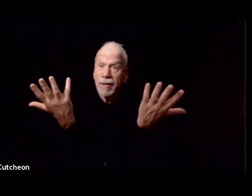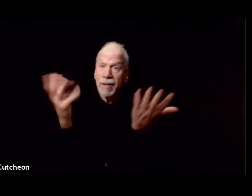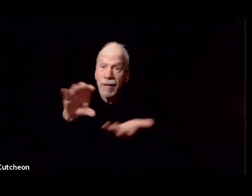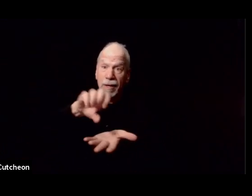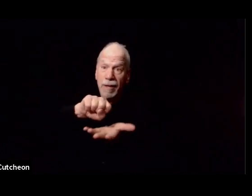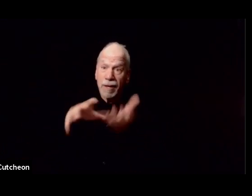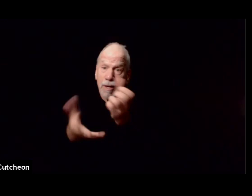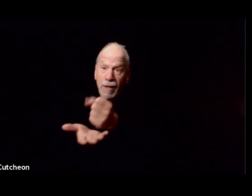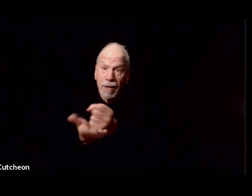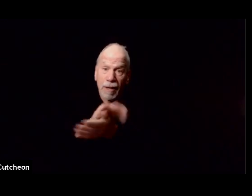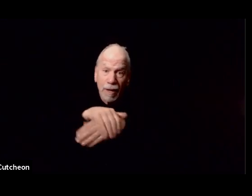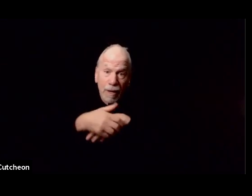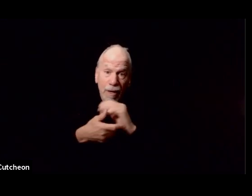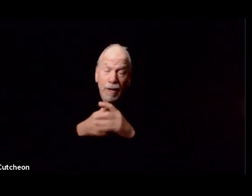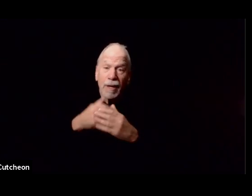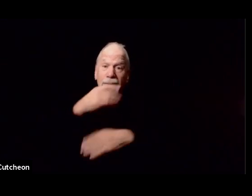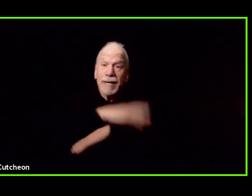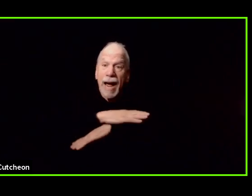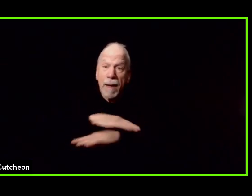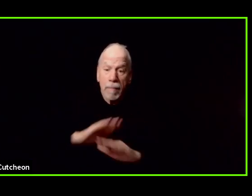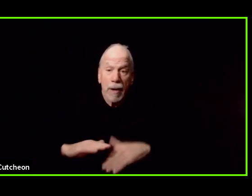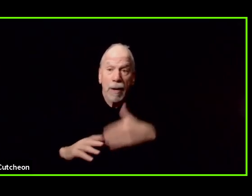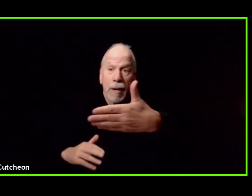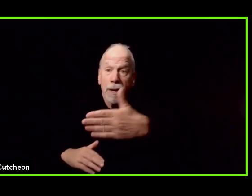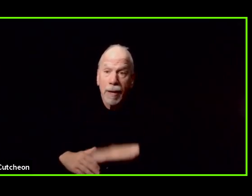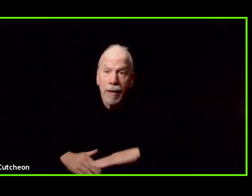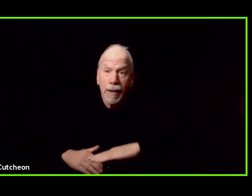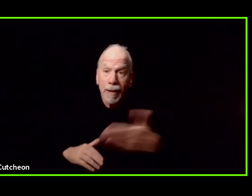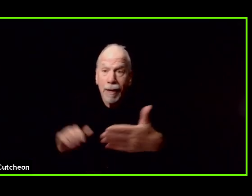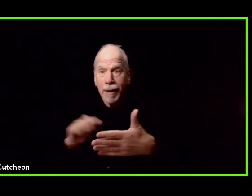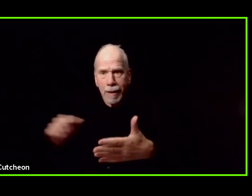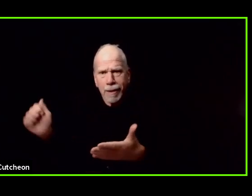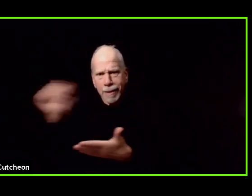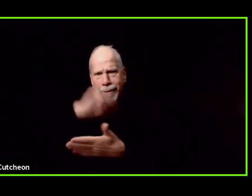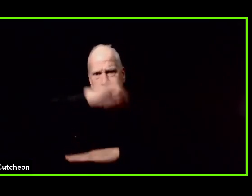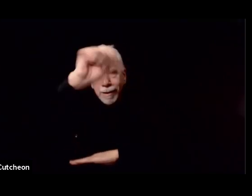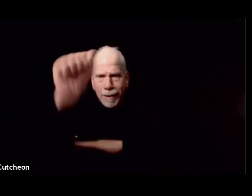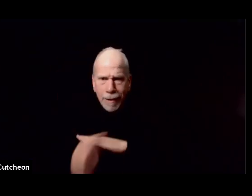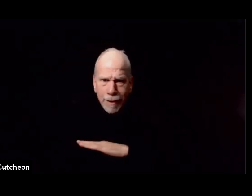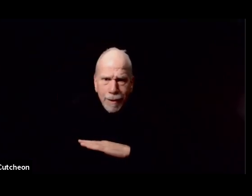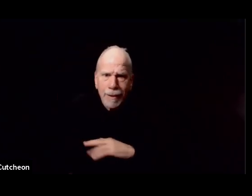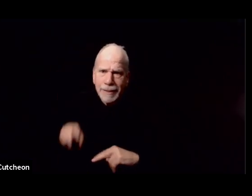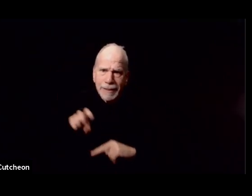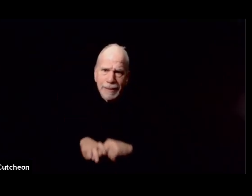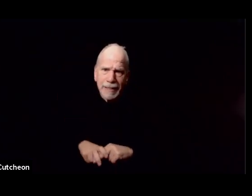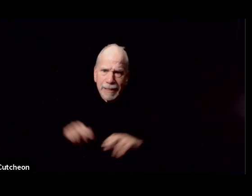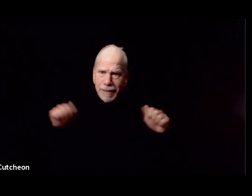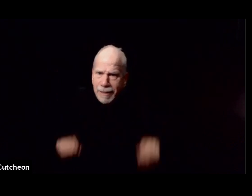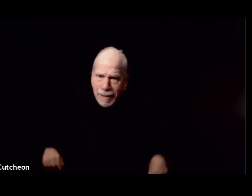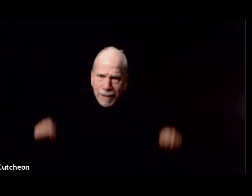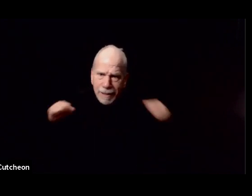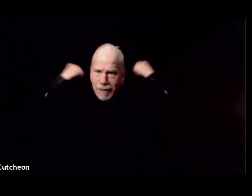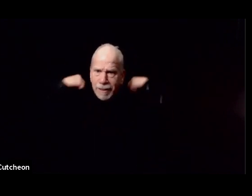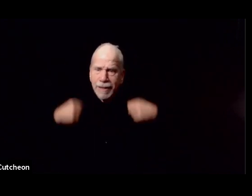They should be wearing masks. They should be careful about the type of travel that they